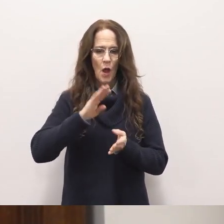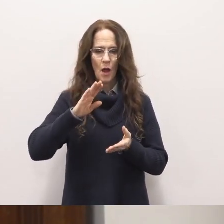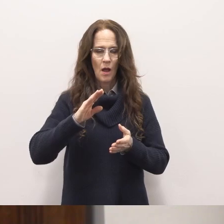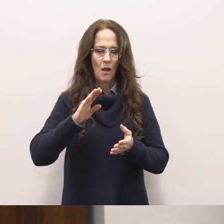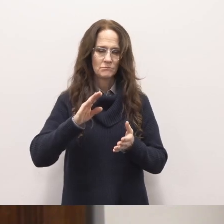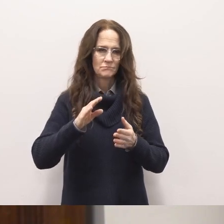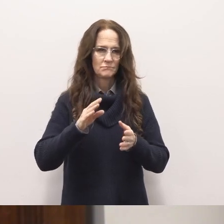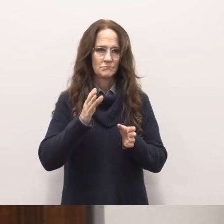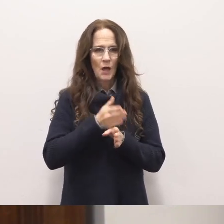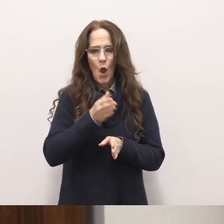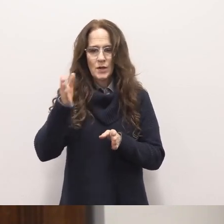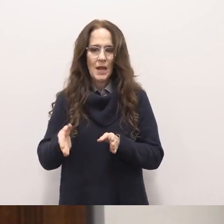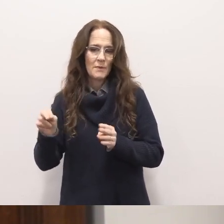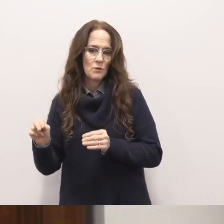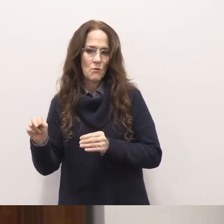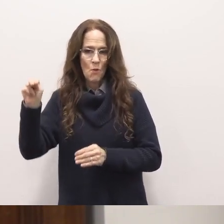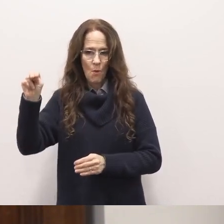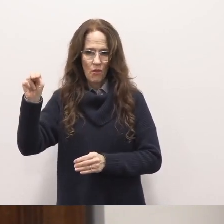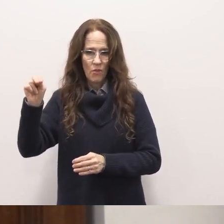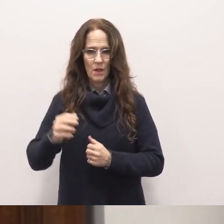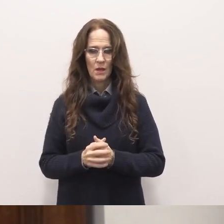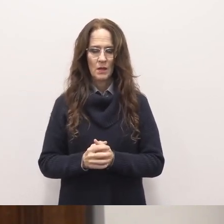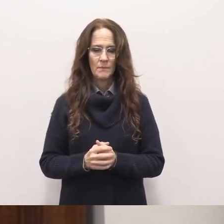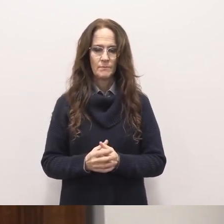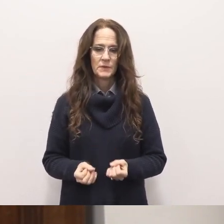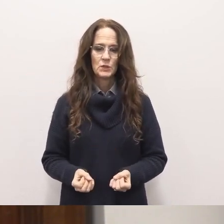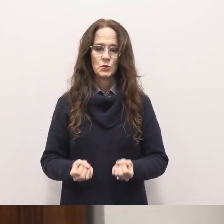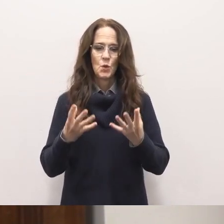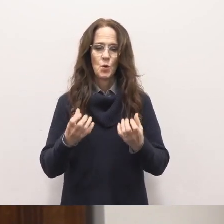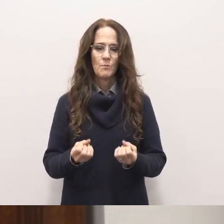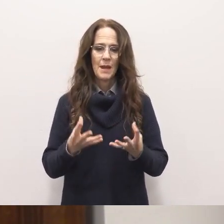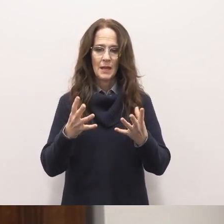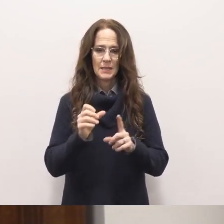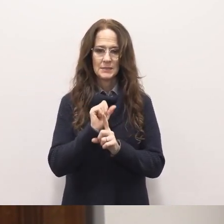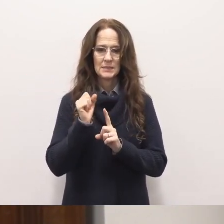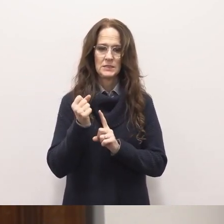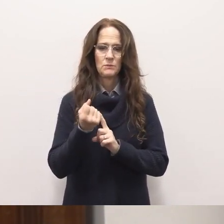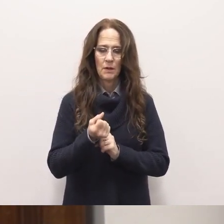In too many cases, people have lost not just their homes,